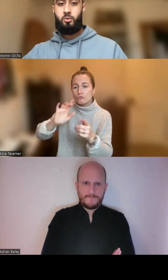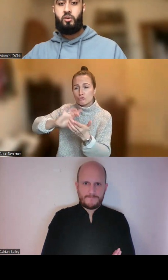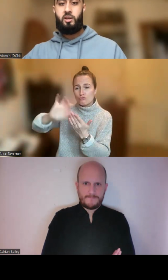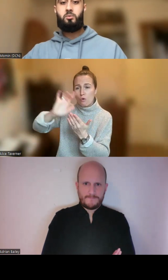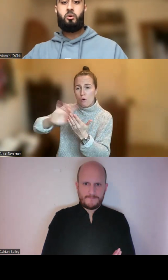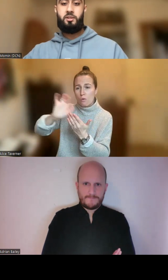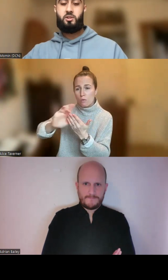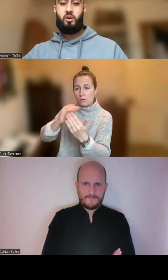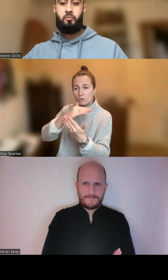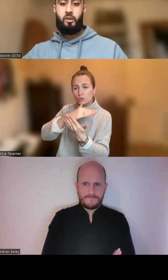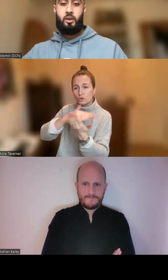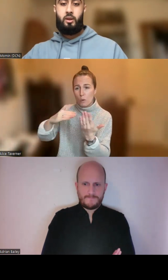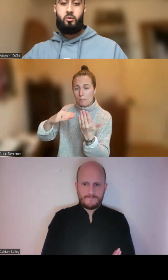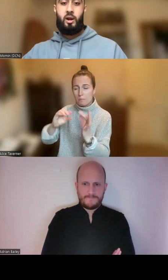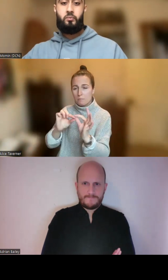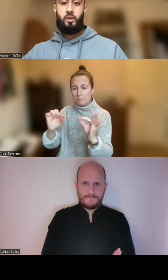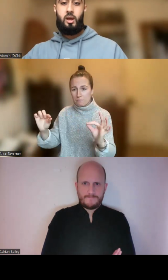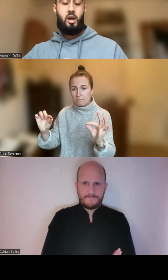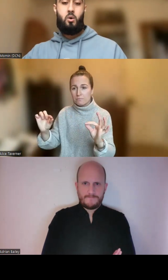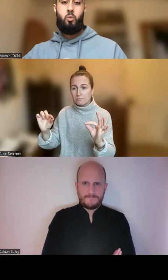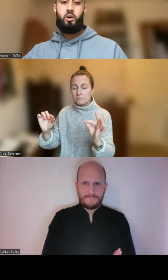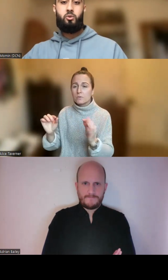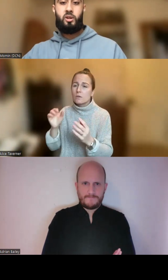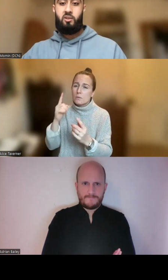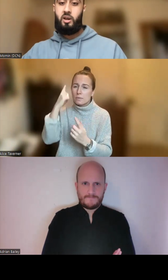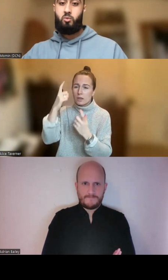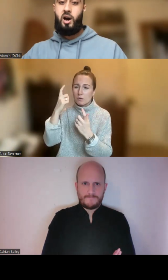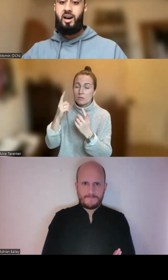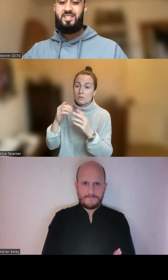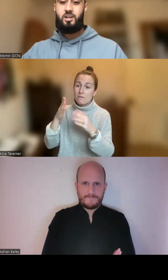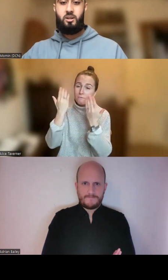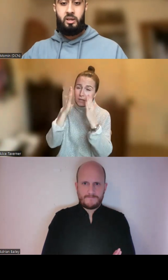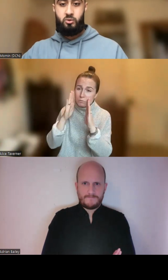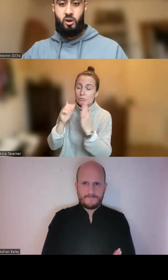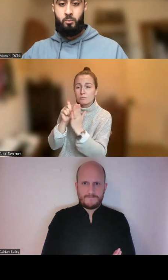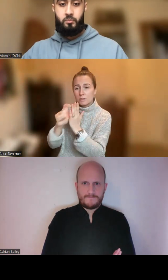through Facebook or Instagram, what are you looking at first? What ads actually make you stop.